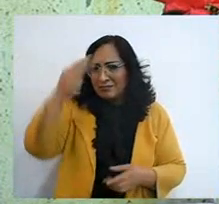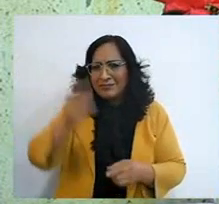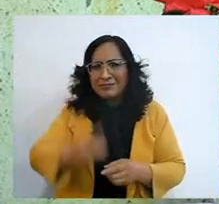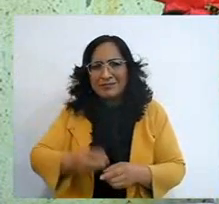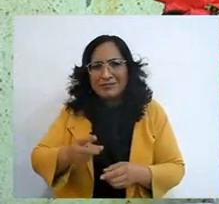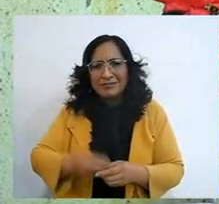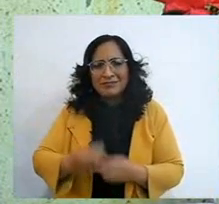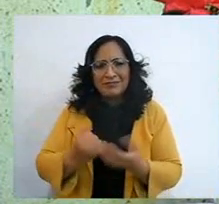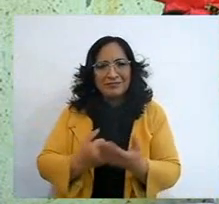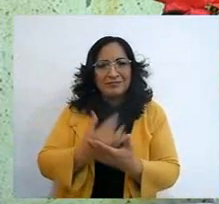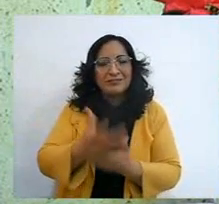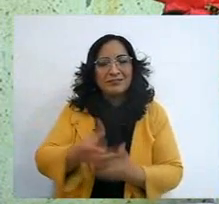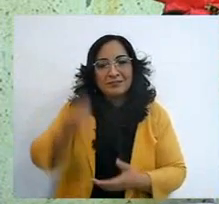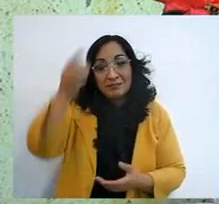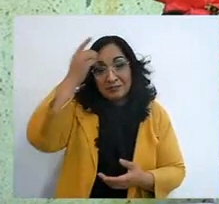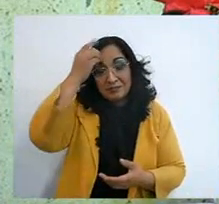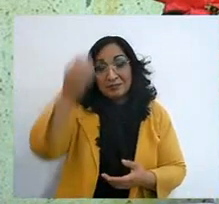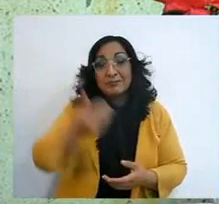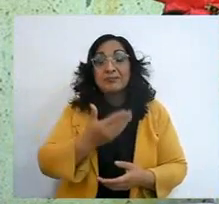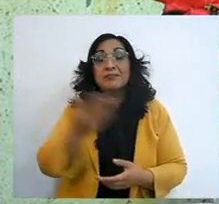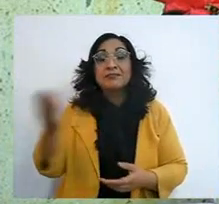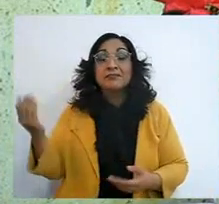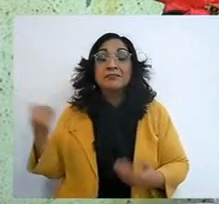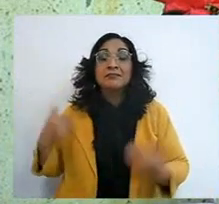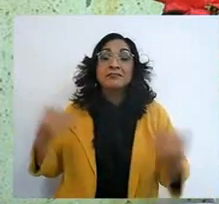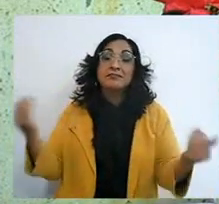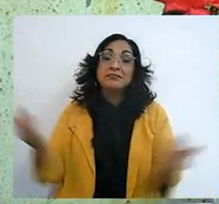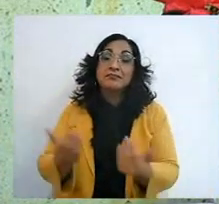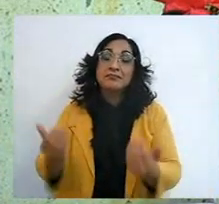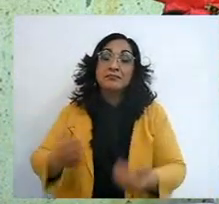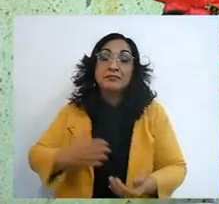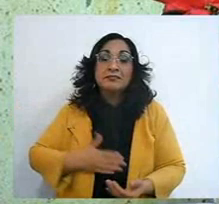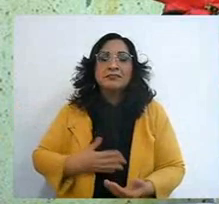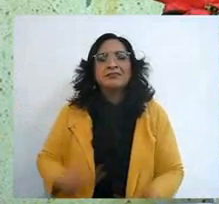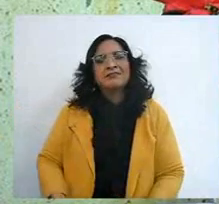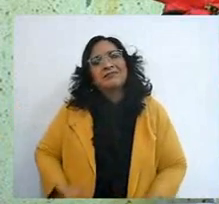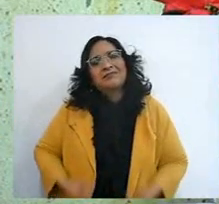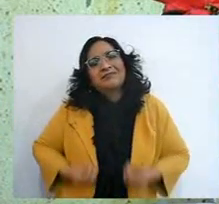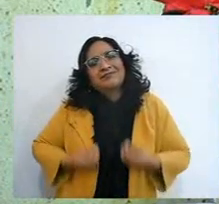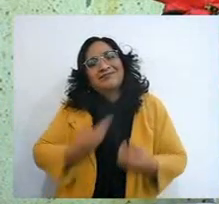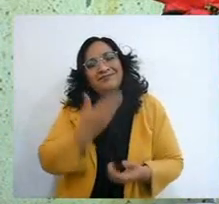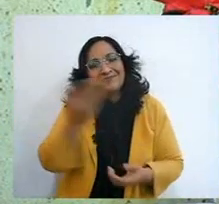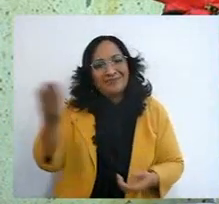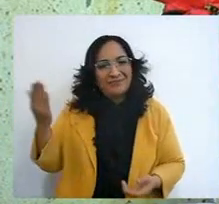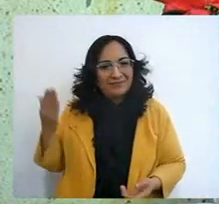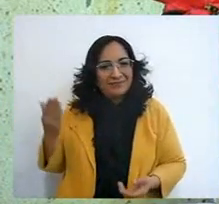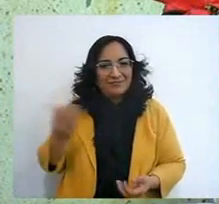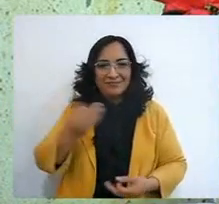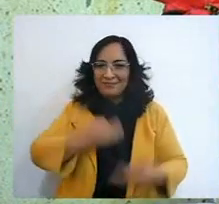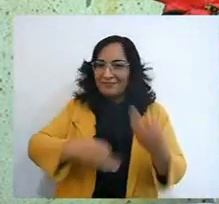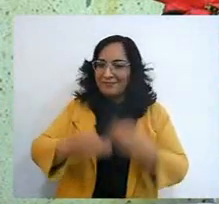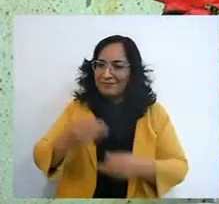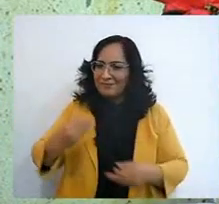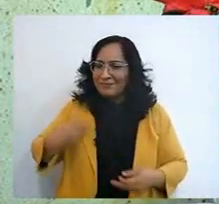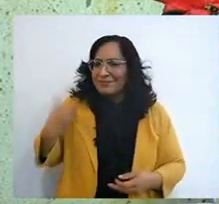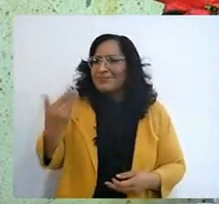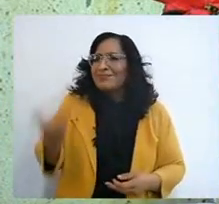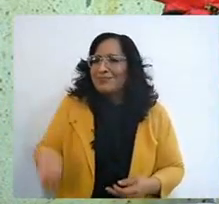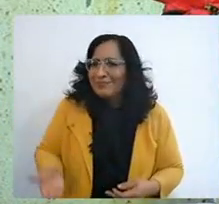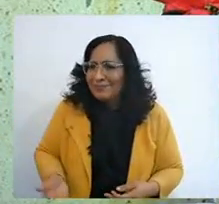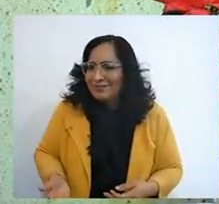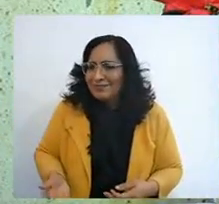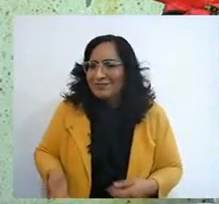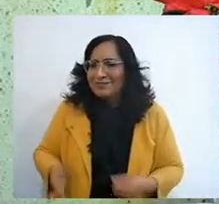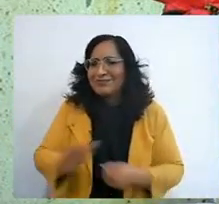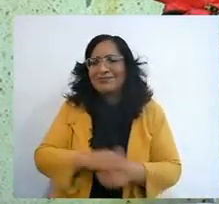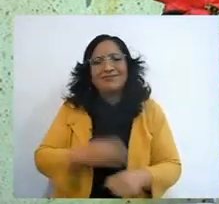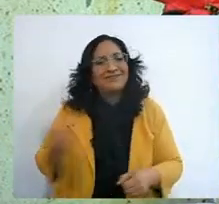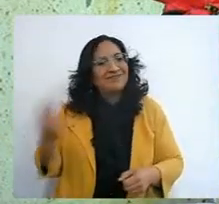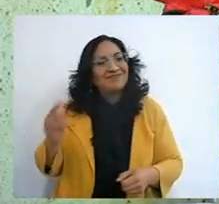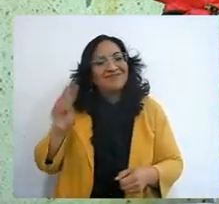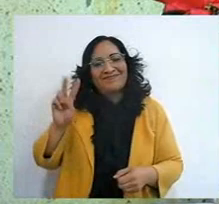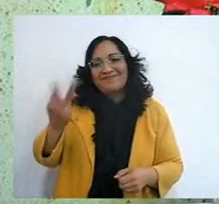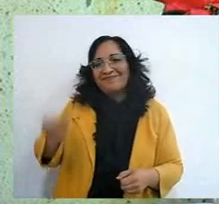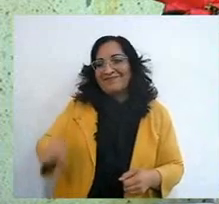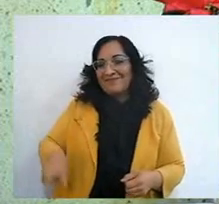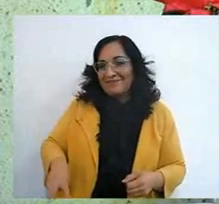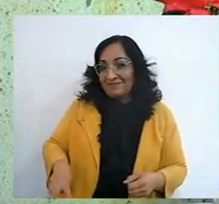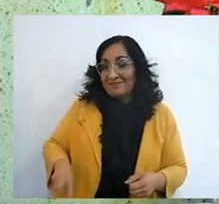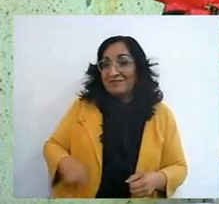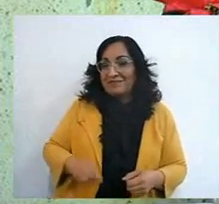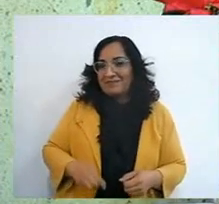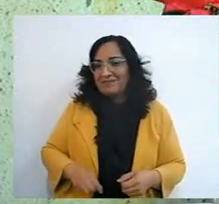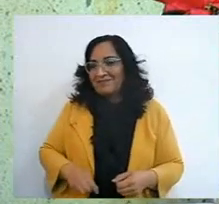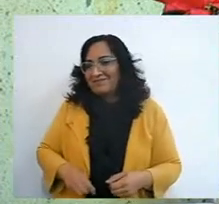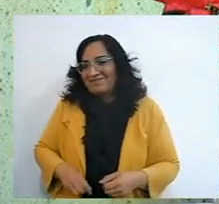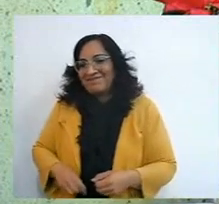what he did in my life, and all his wonders, and for that reason, I truly apologize if I'm around every so often, hehe